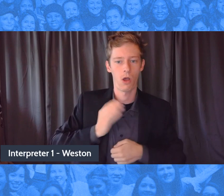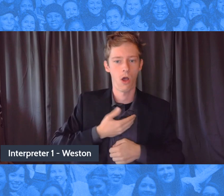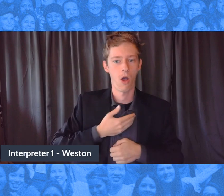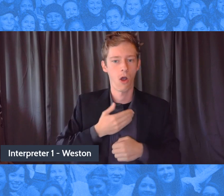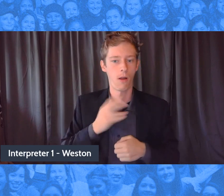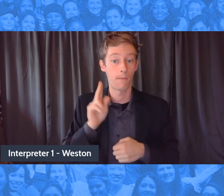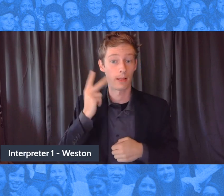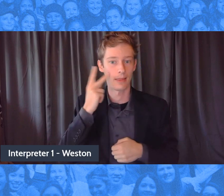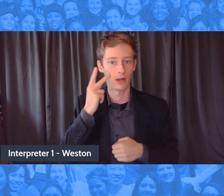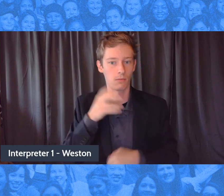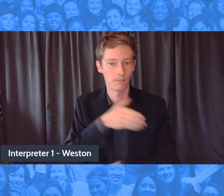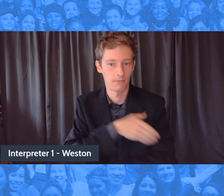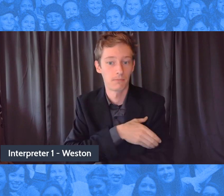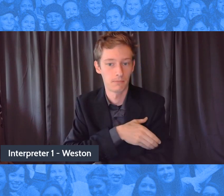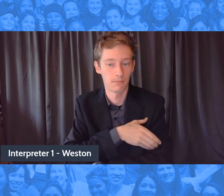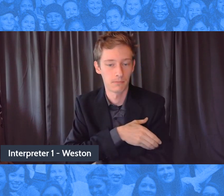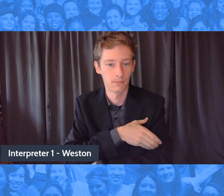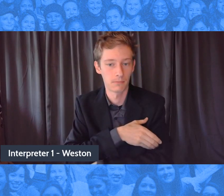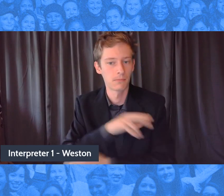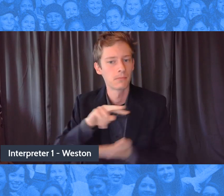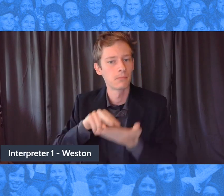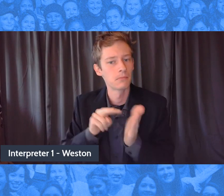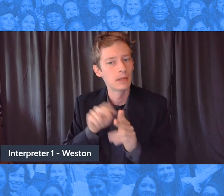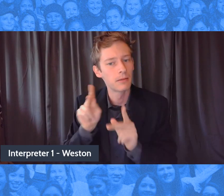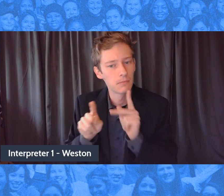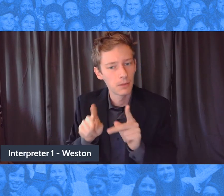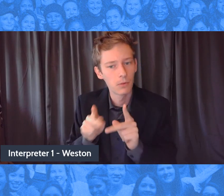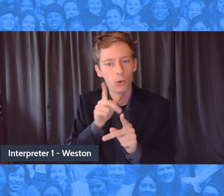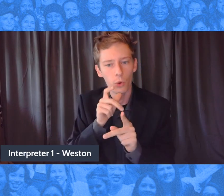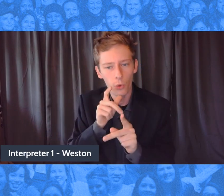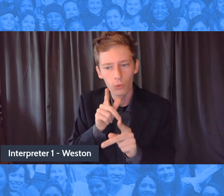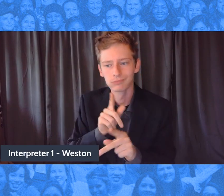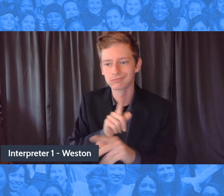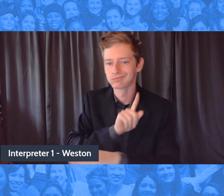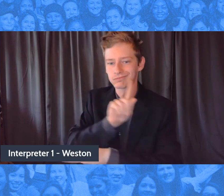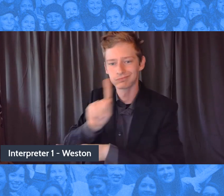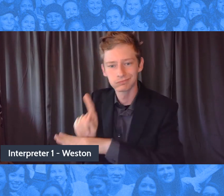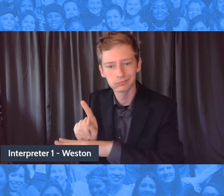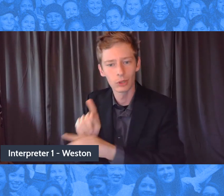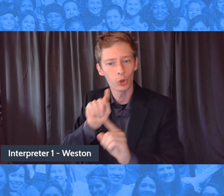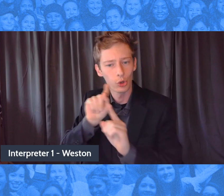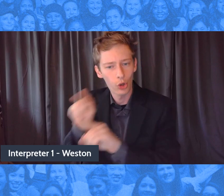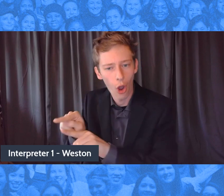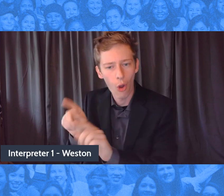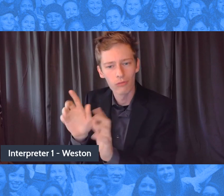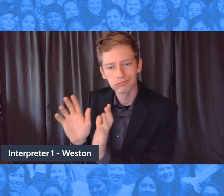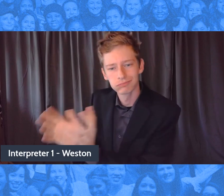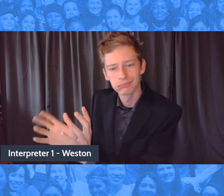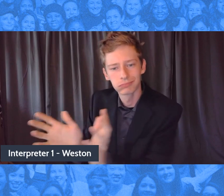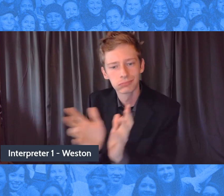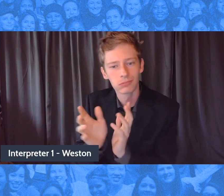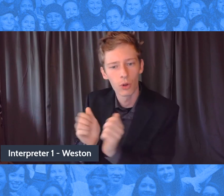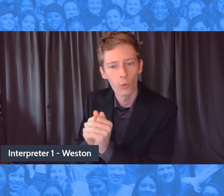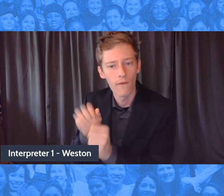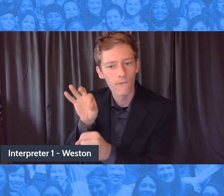who are on the ground and are most able to speak to voters, to organize a community